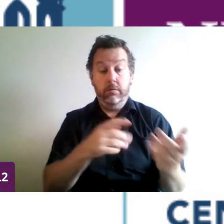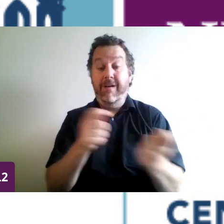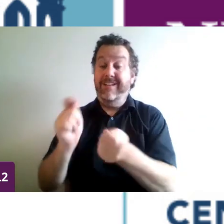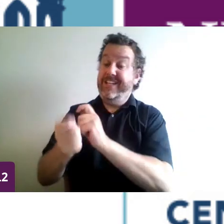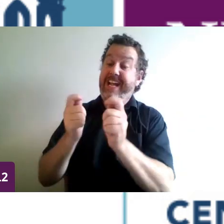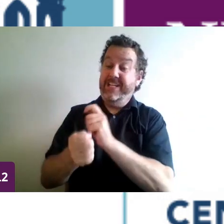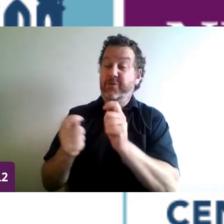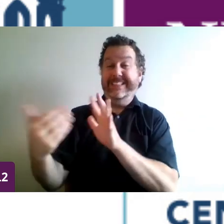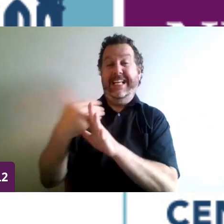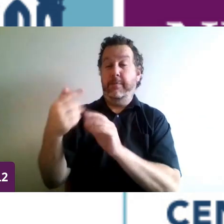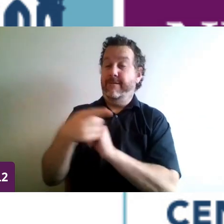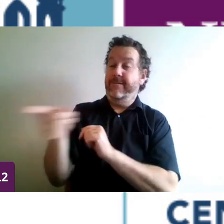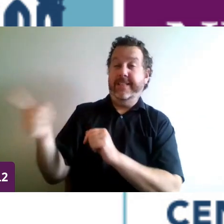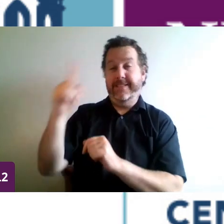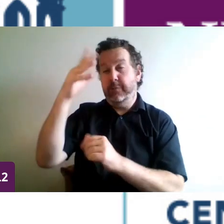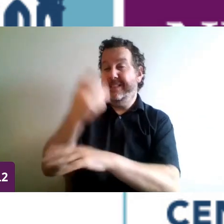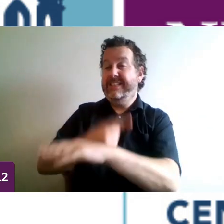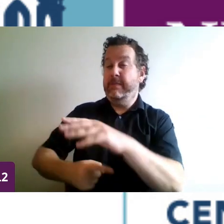And I don't have a good answer for this.